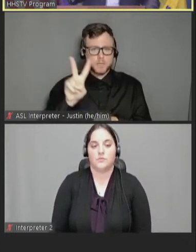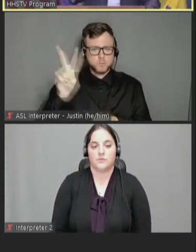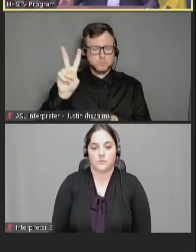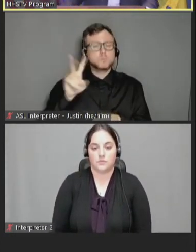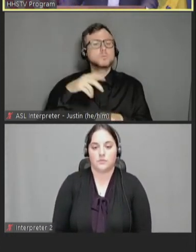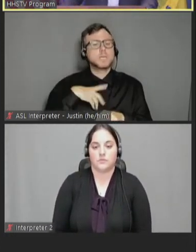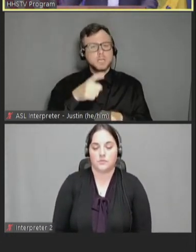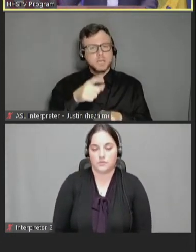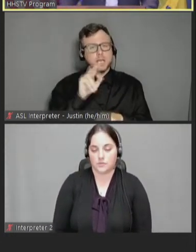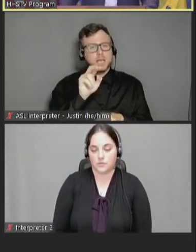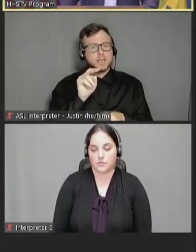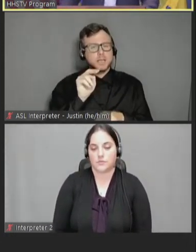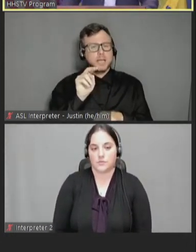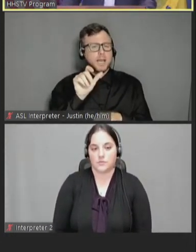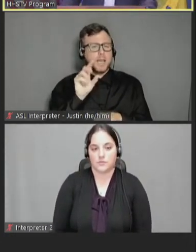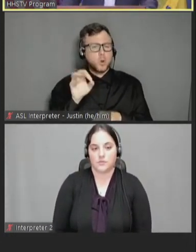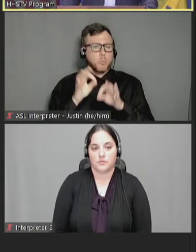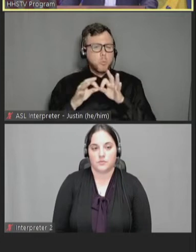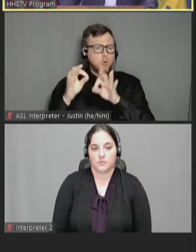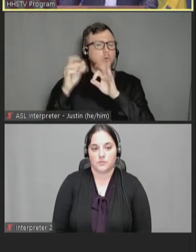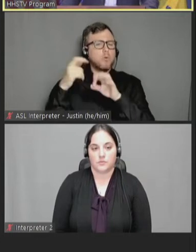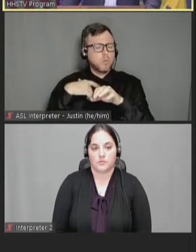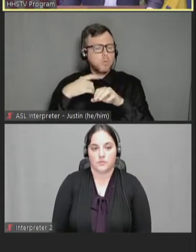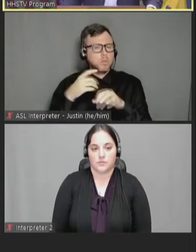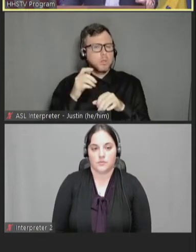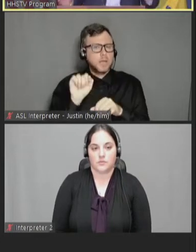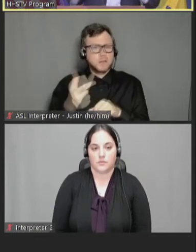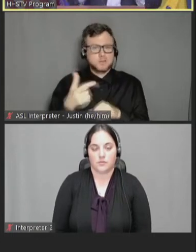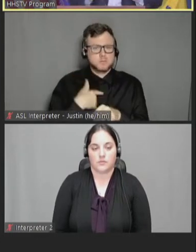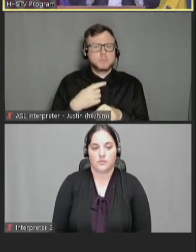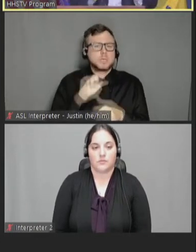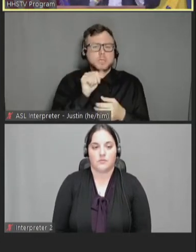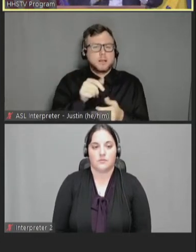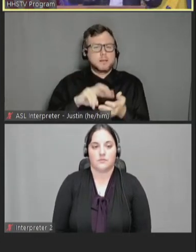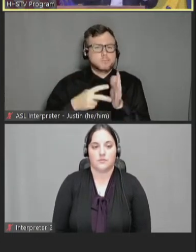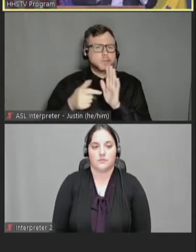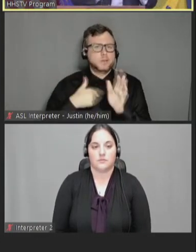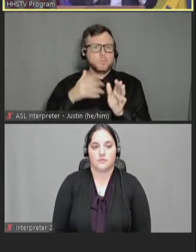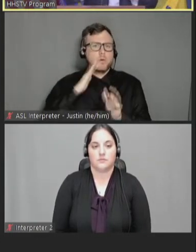Prabhu showed, but that doesn't necessarily mean that that's going to be the best adjuvant for